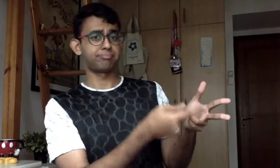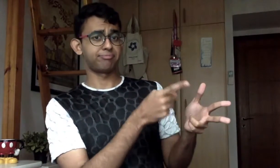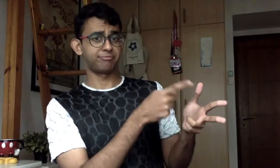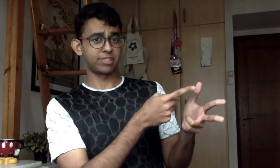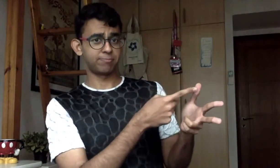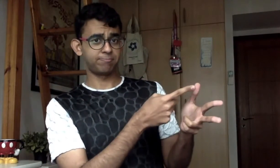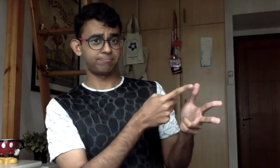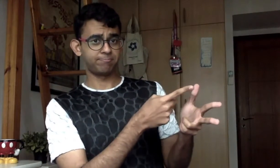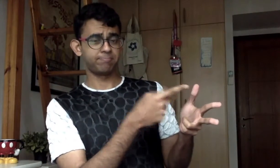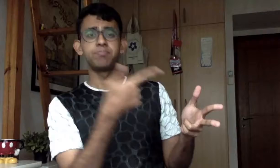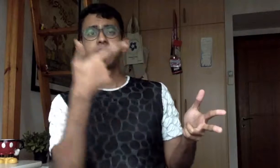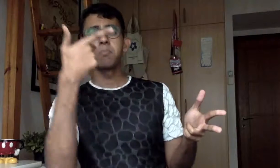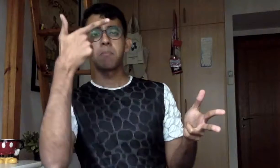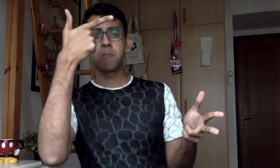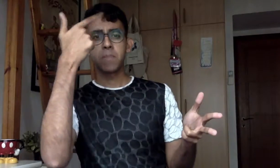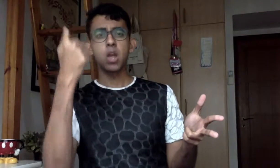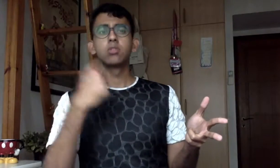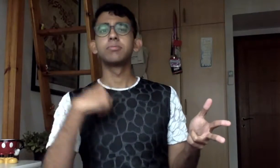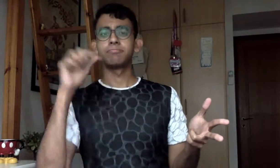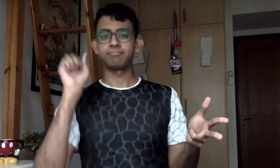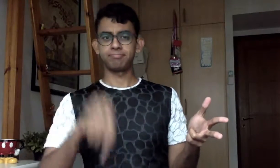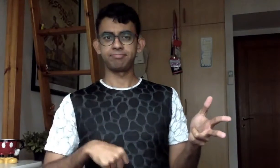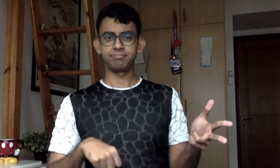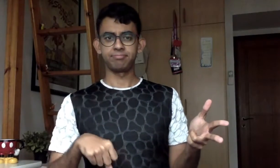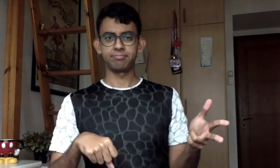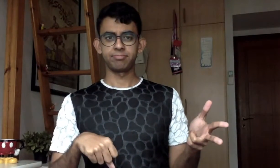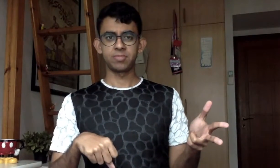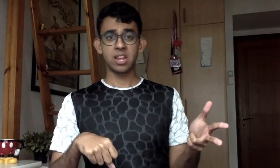Firstly, because I can.